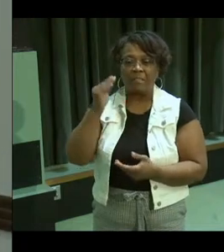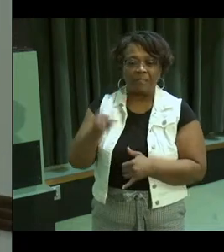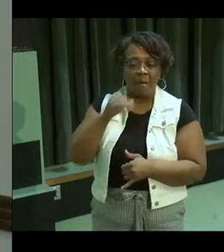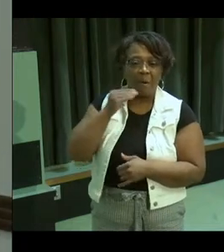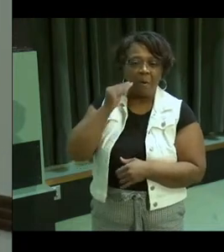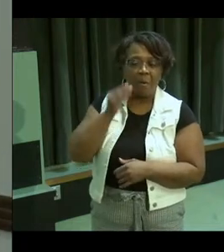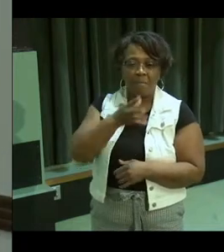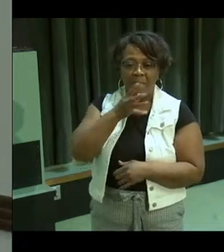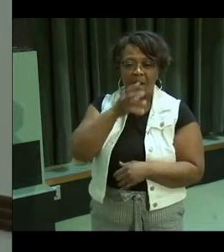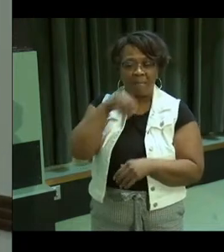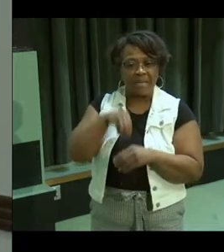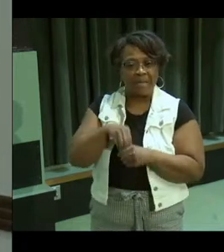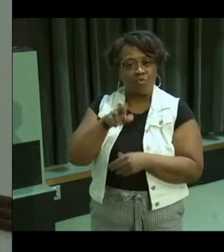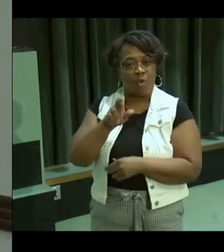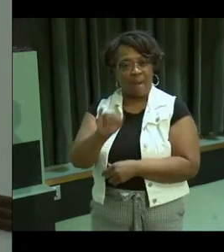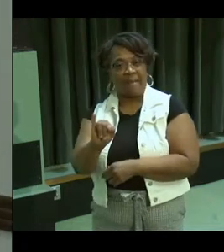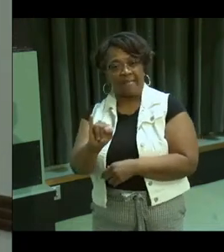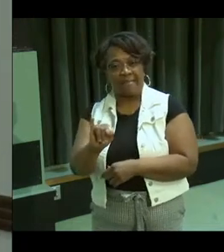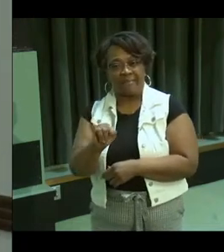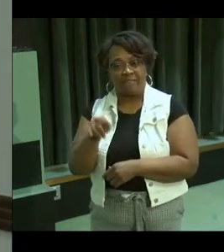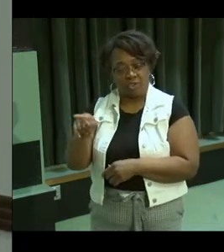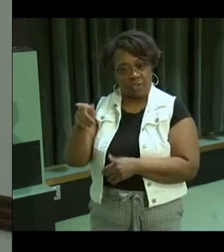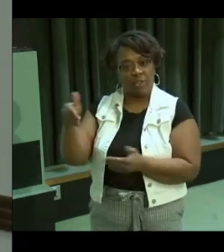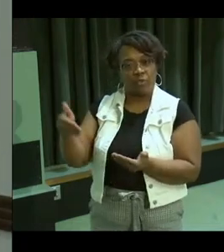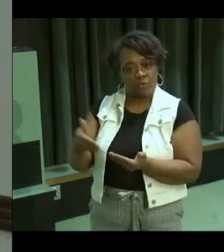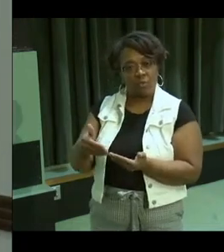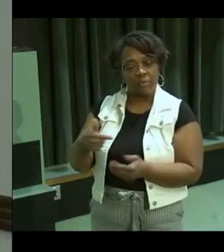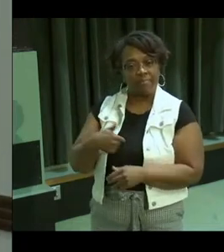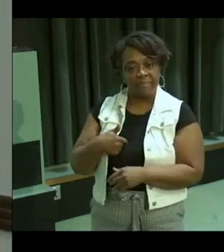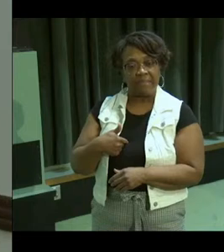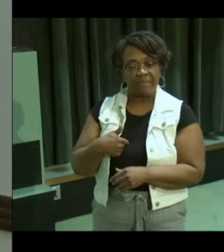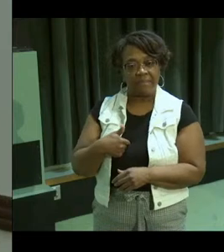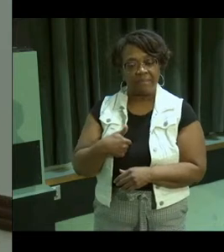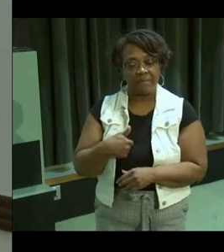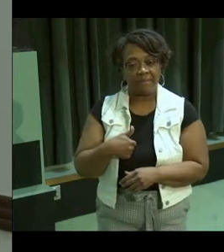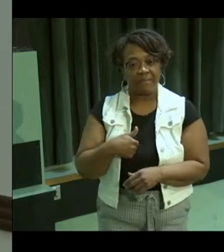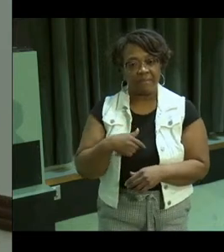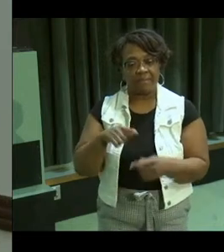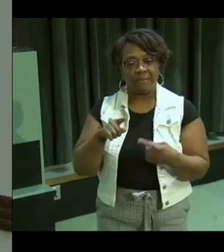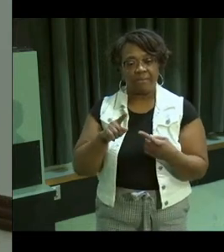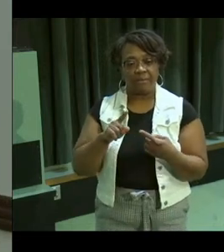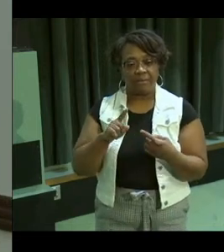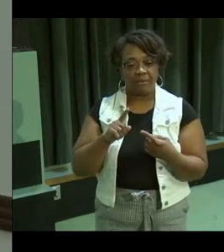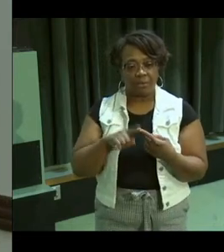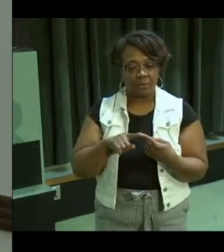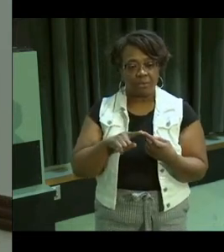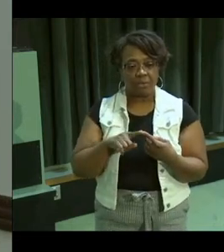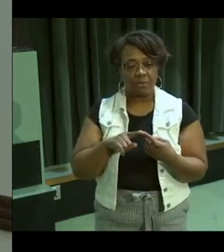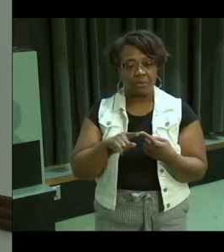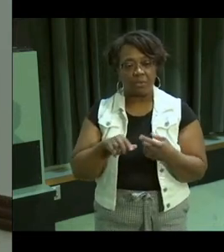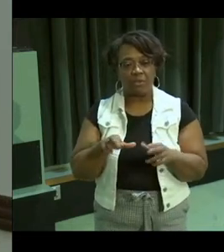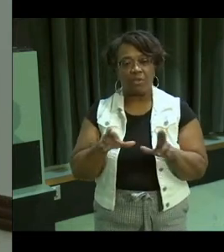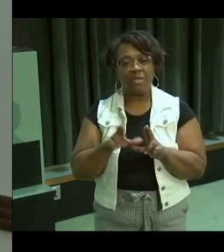Pawtucket, Rhode Island. And,